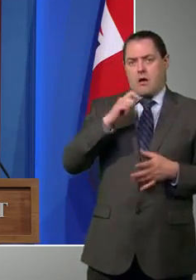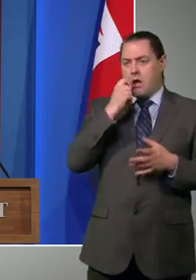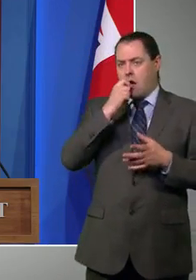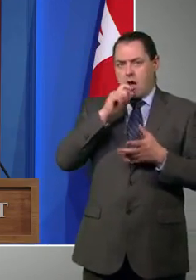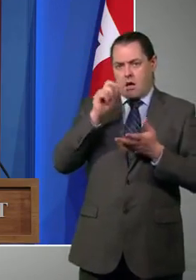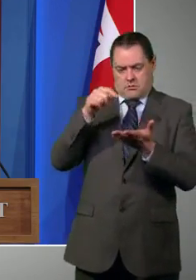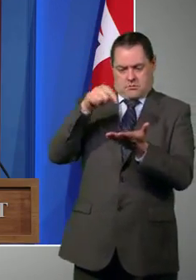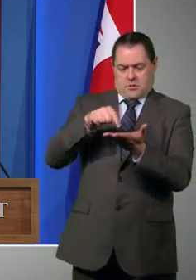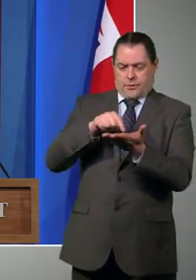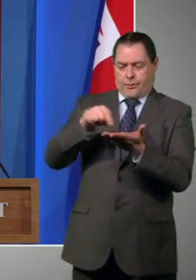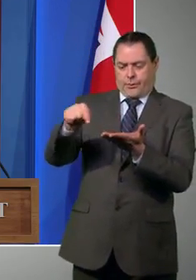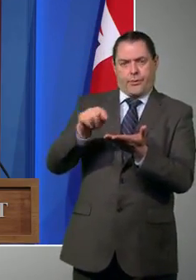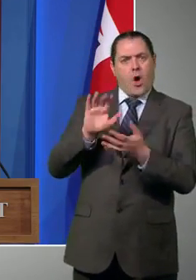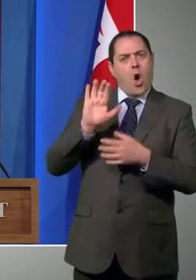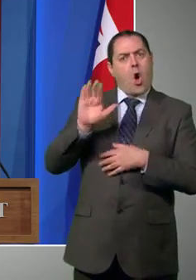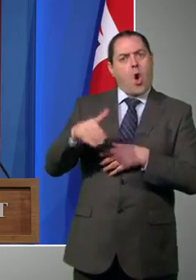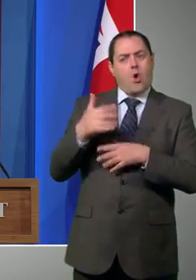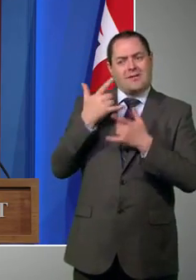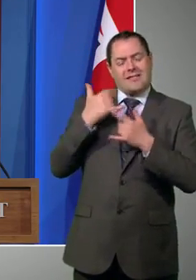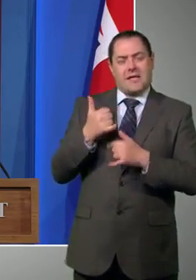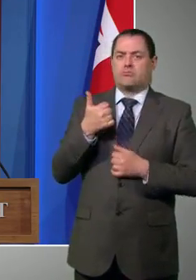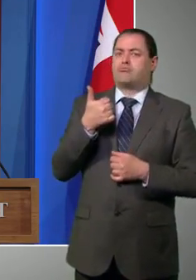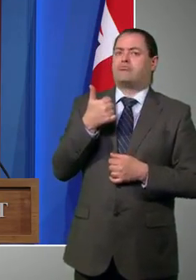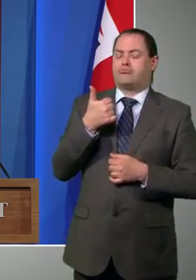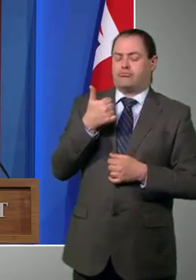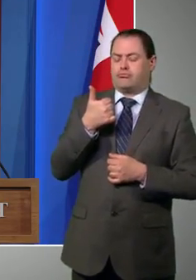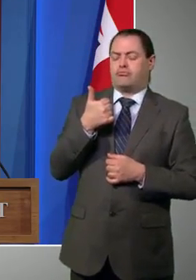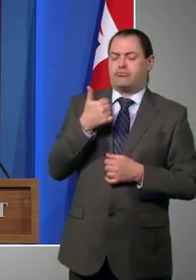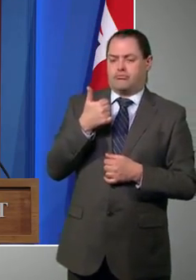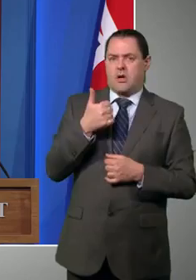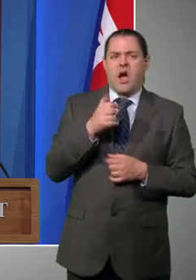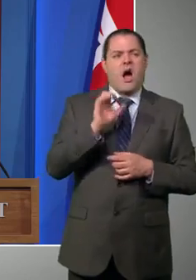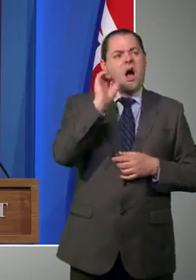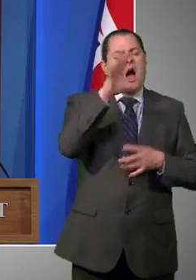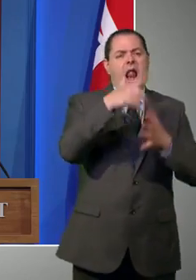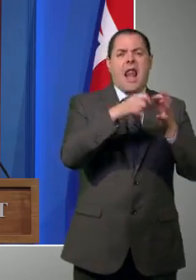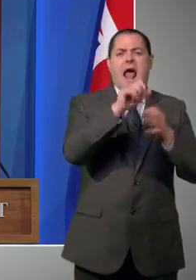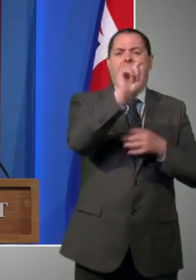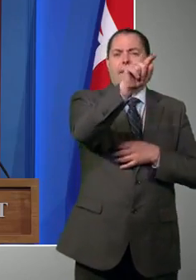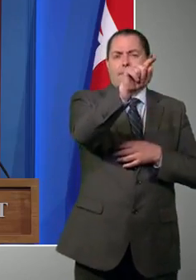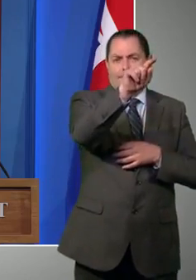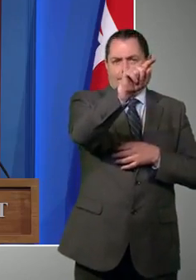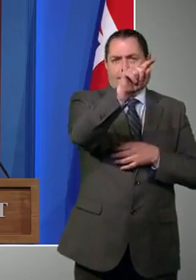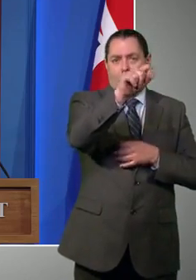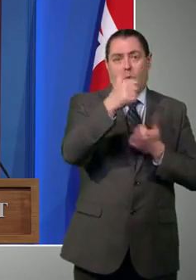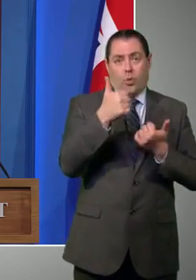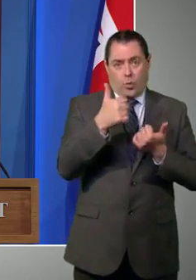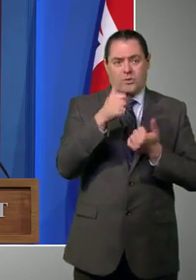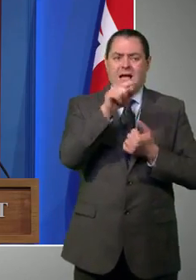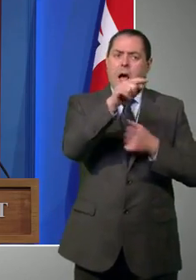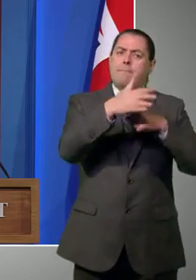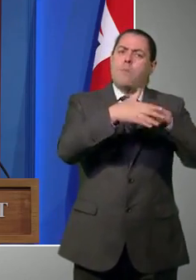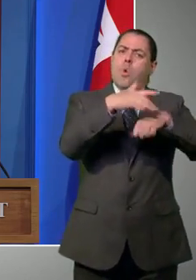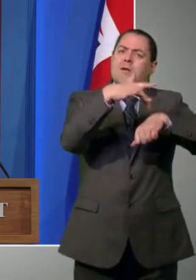keeping an eye on that the PCR testing allows us to run at the same time is more sensitive. so